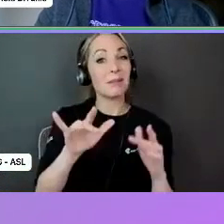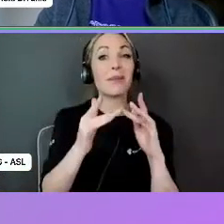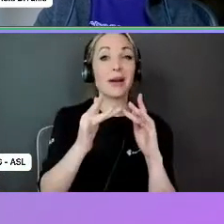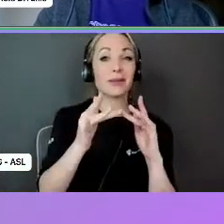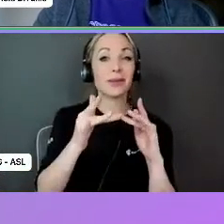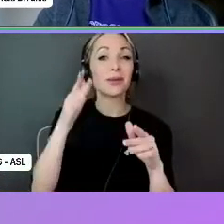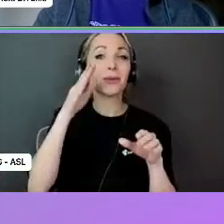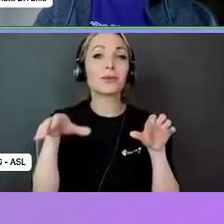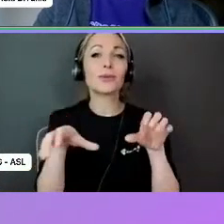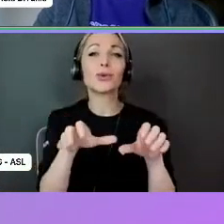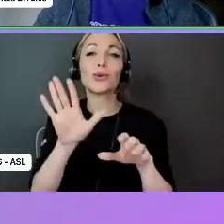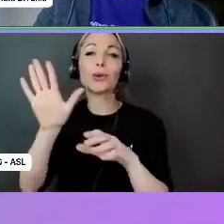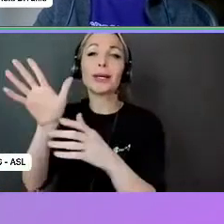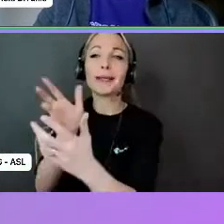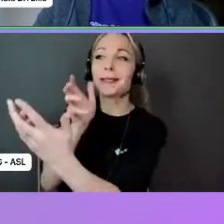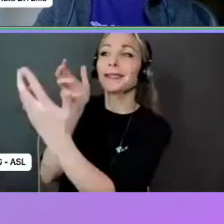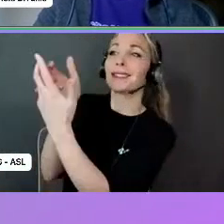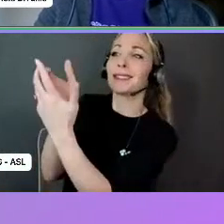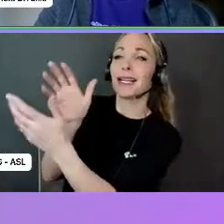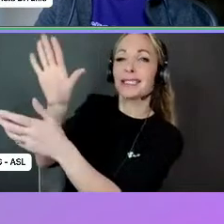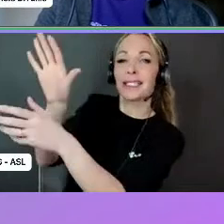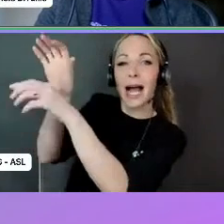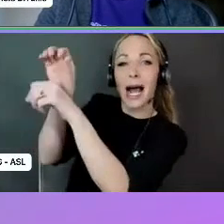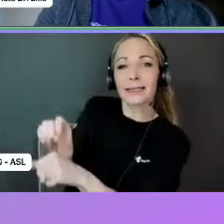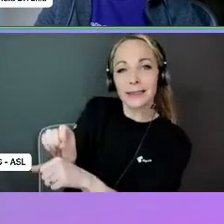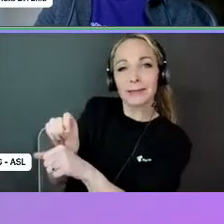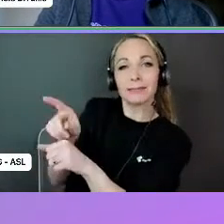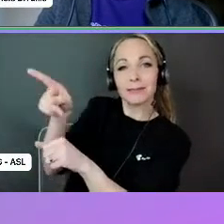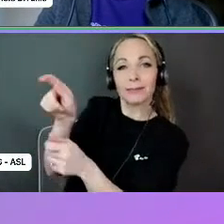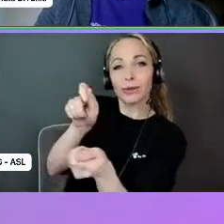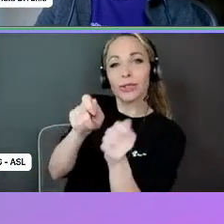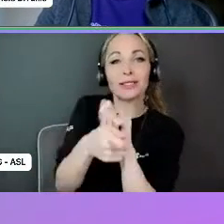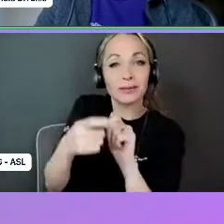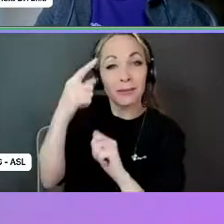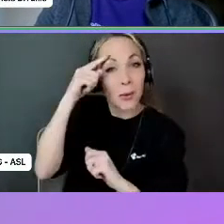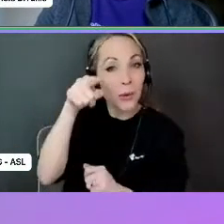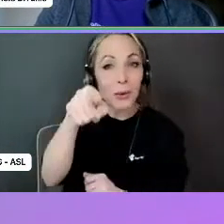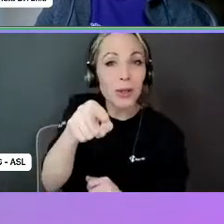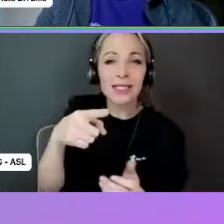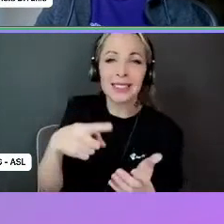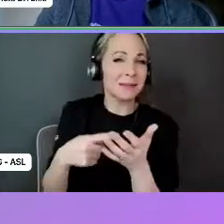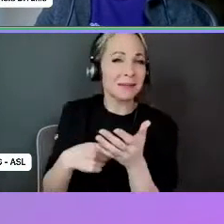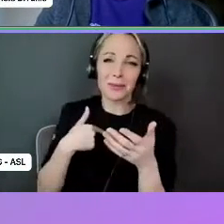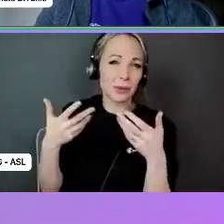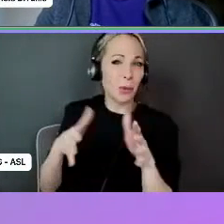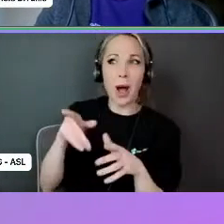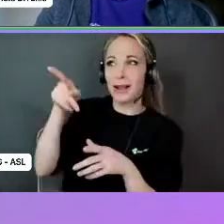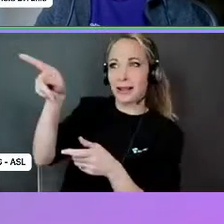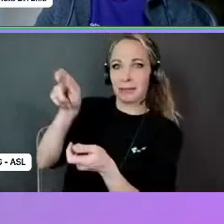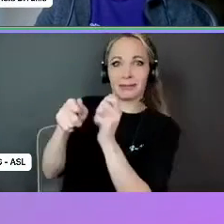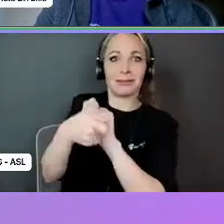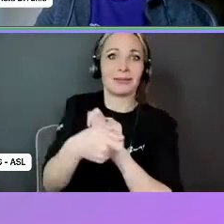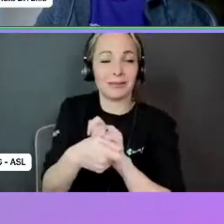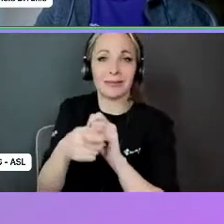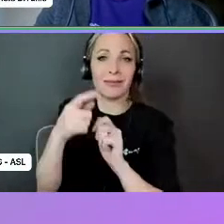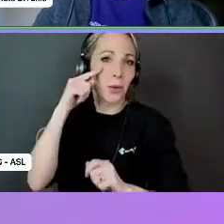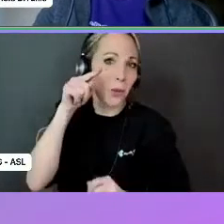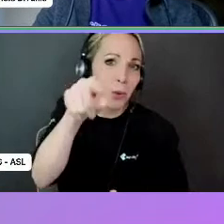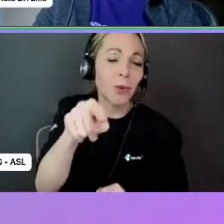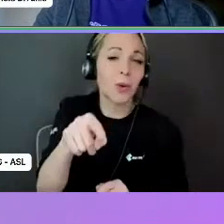required is the browser will try to do some custom error handling for you, and you don't necessarily have a lot